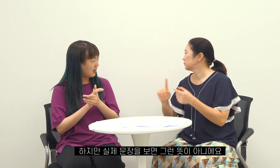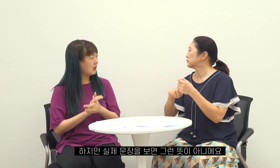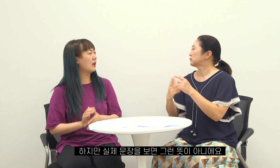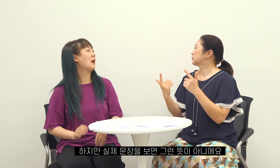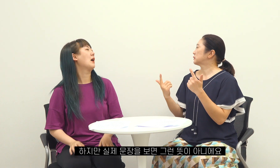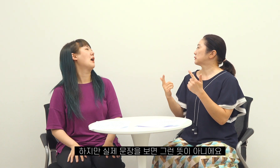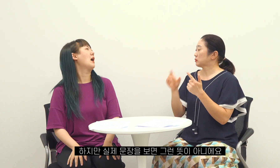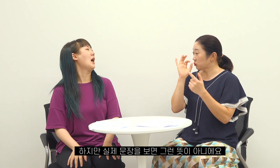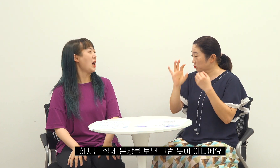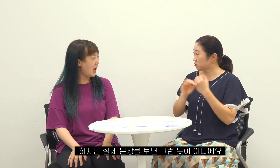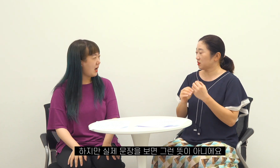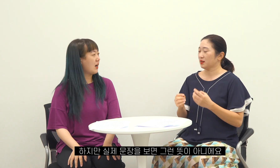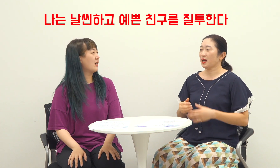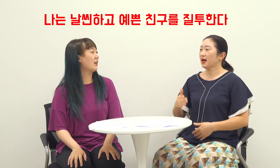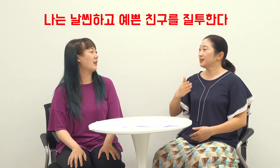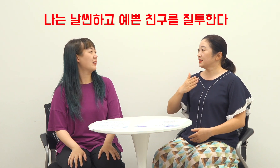However, looking at the actual sentence, it doesn't mean that. It meant